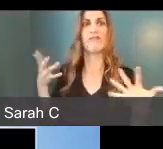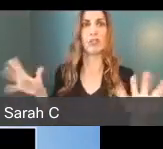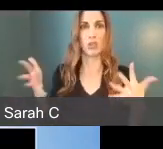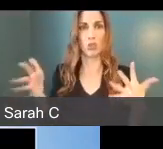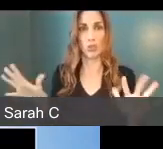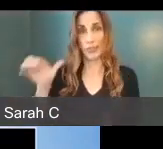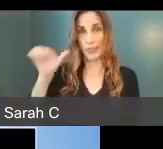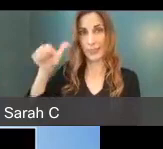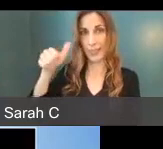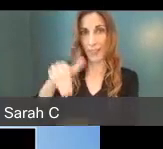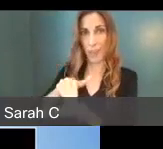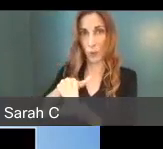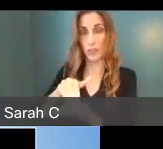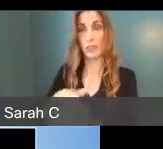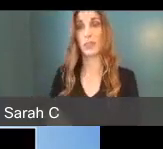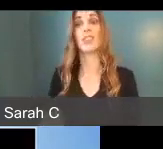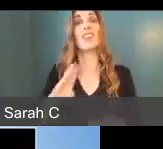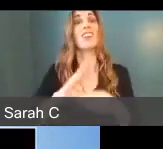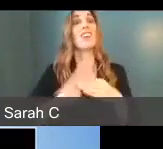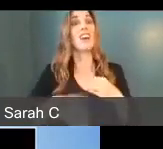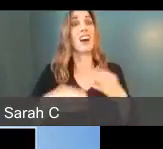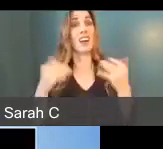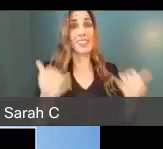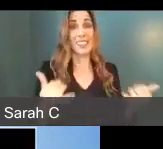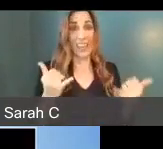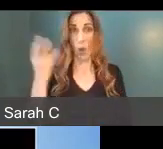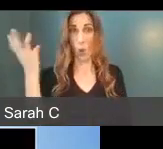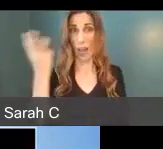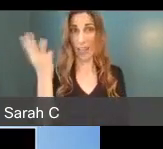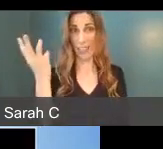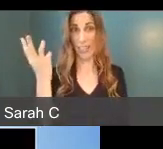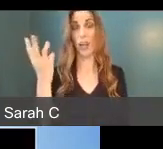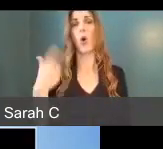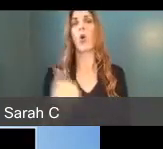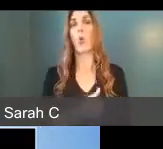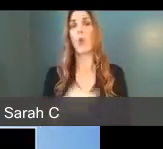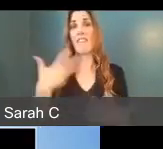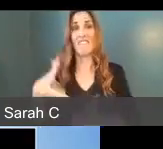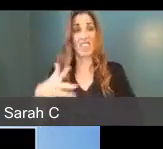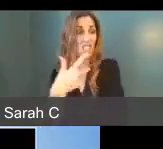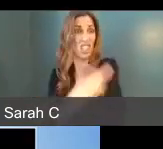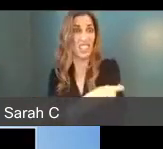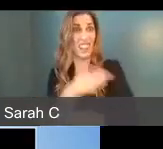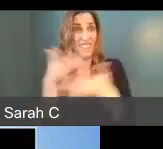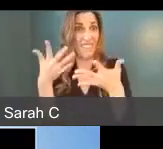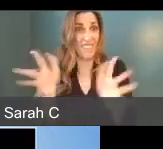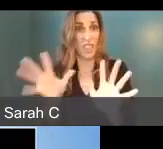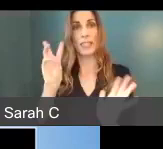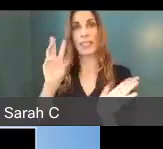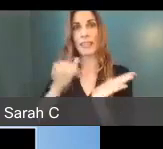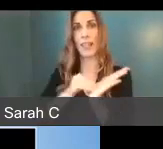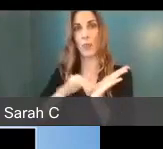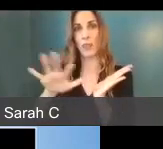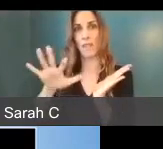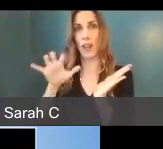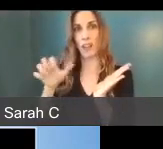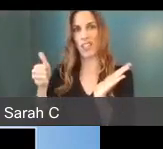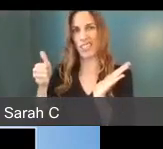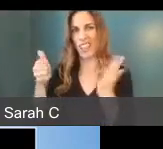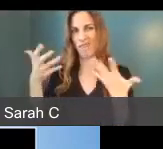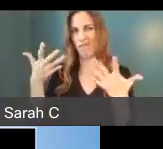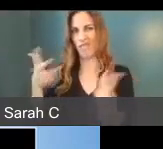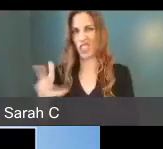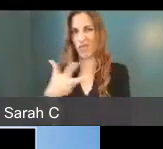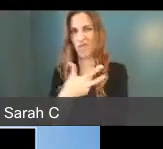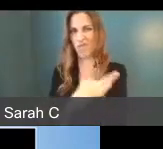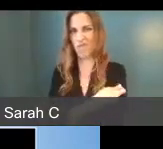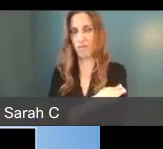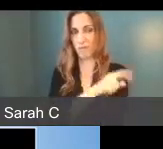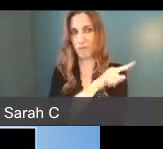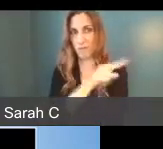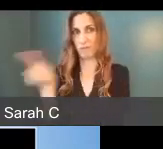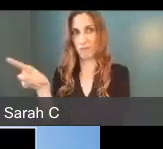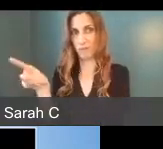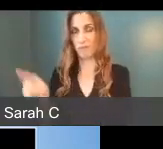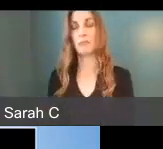today, Wednesday, we will have administered 6,510 of those 10,000 doses, so that leaves us with about